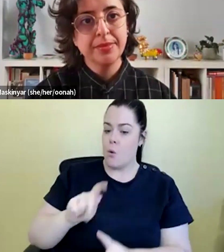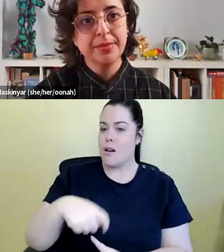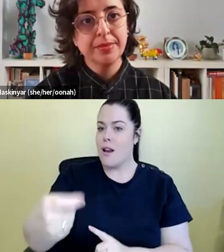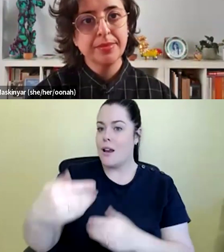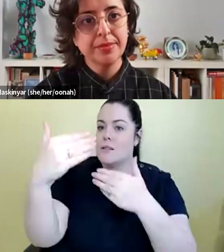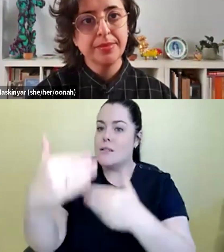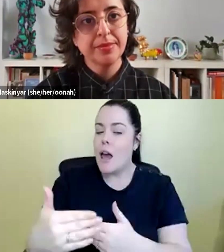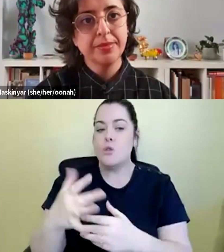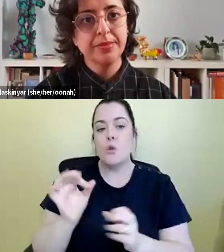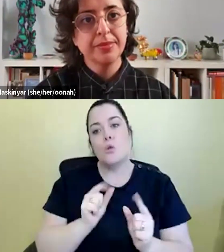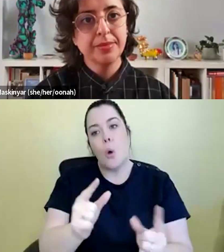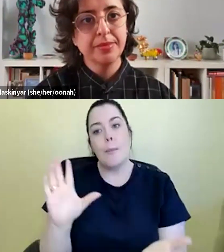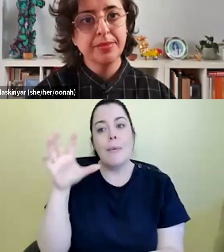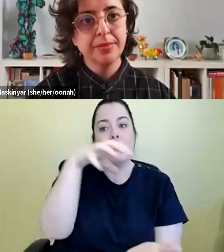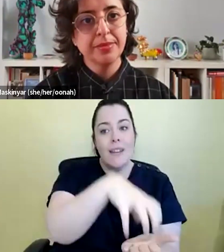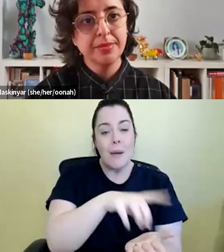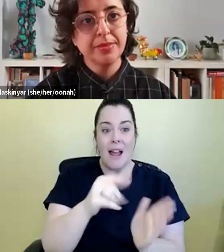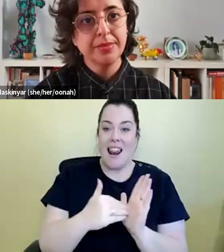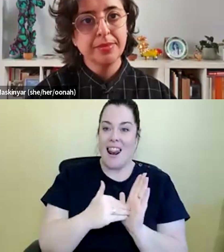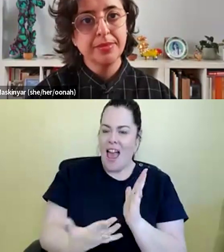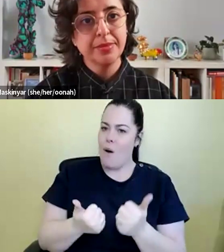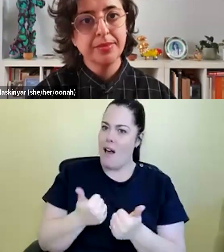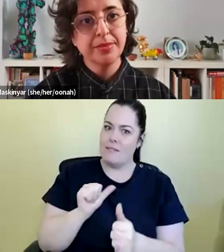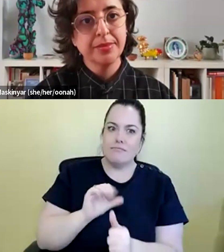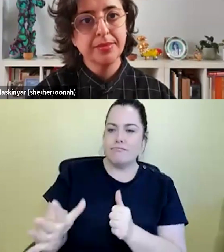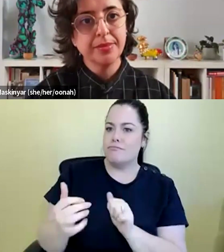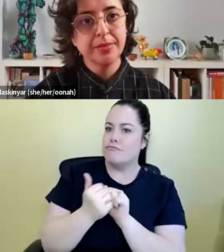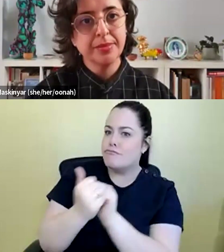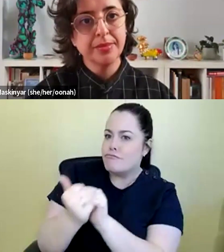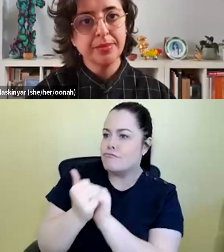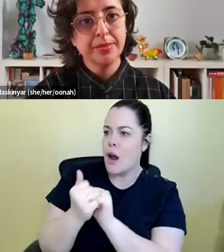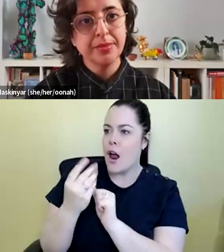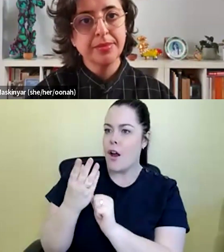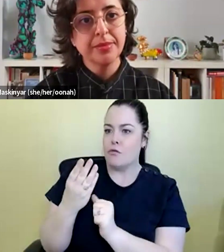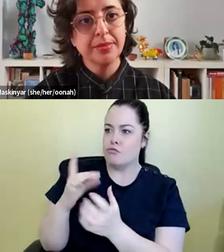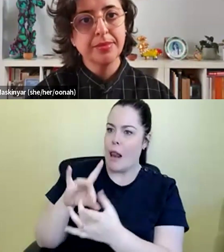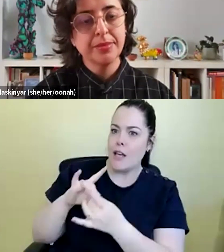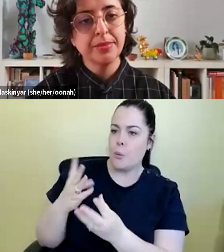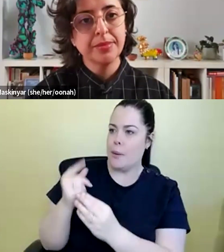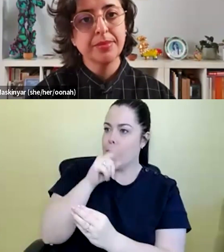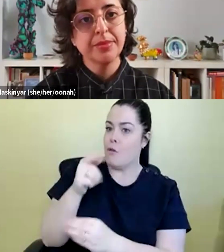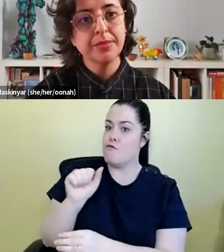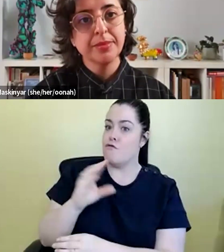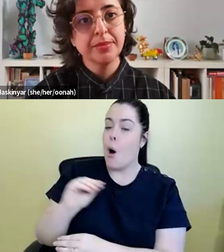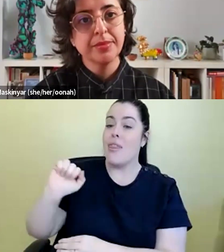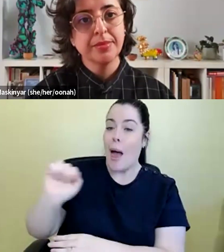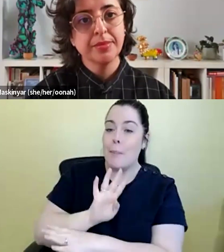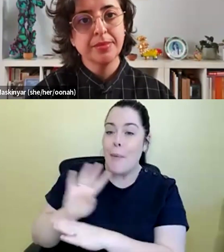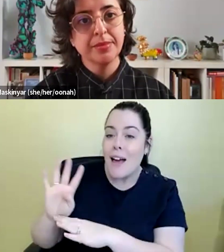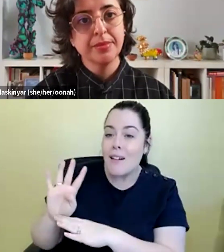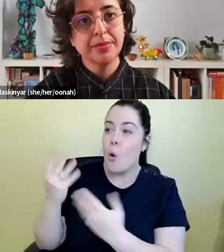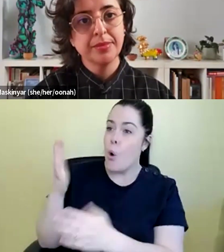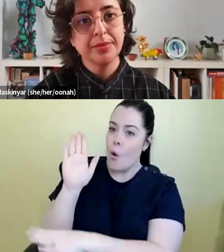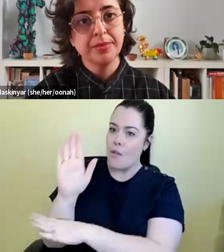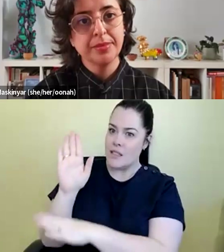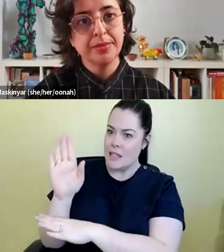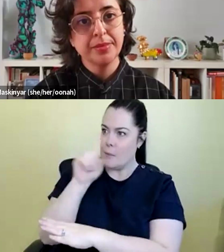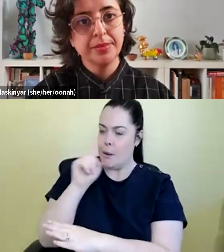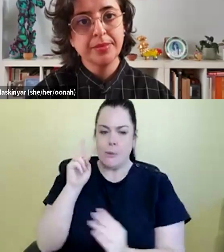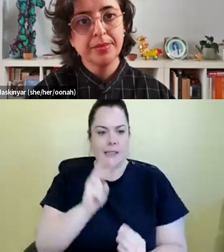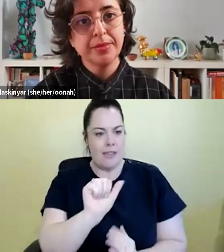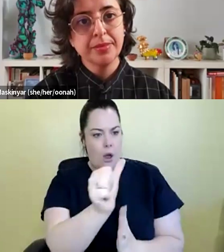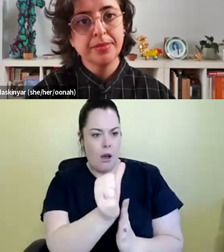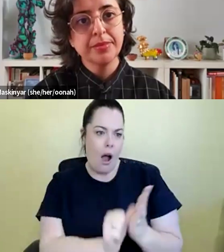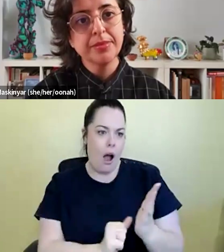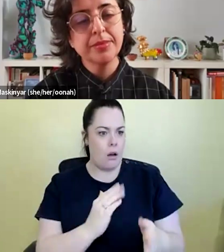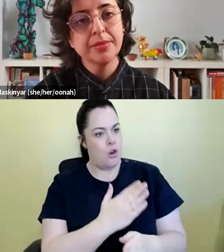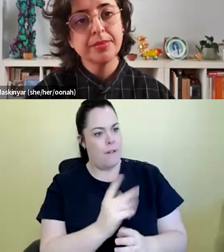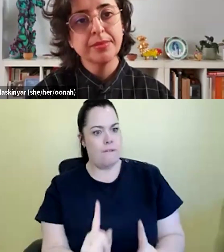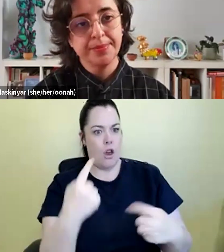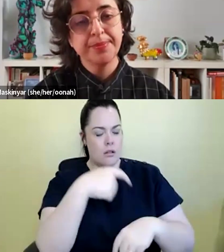but now have a robust relationship with those people over the years. Even the opportunity